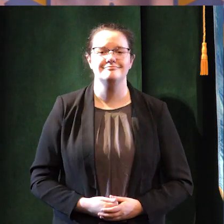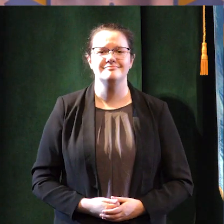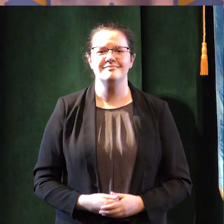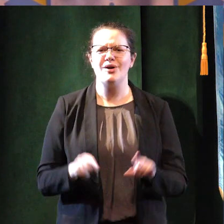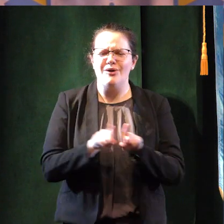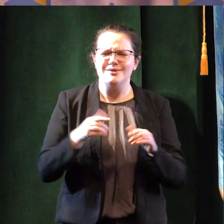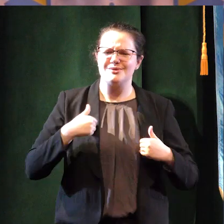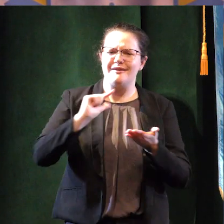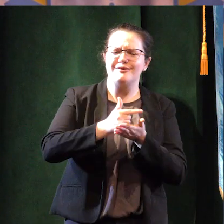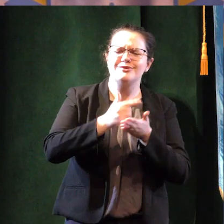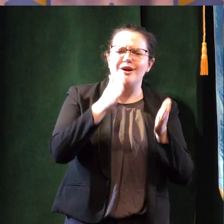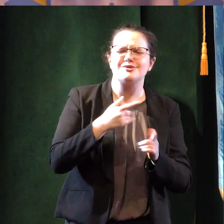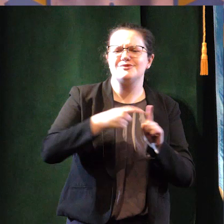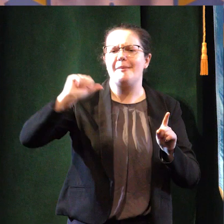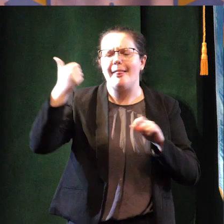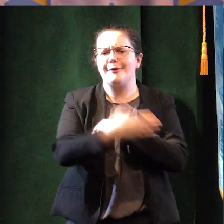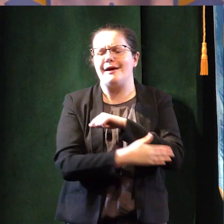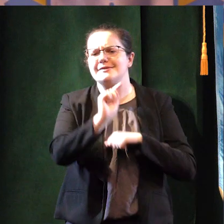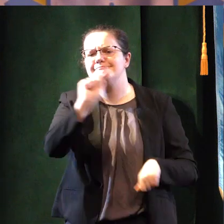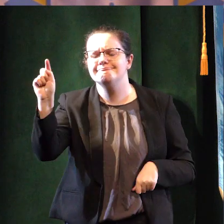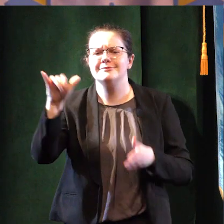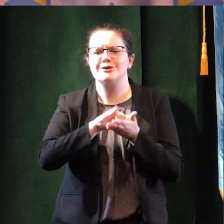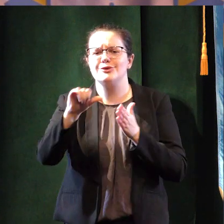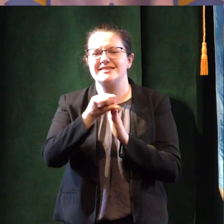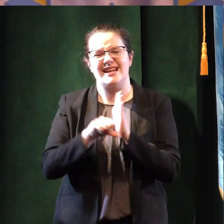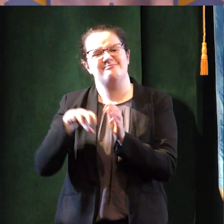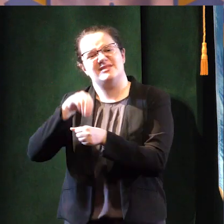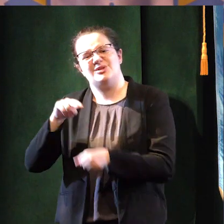from many other counties across New York State including New York City and the